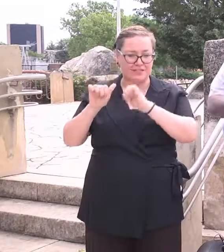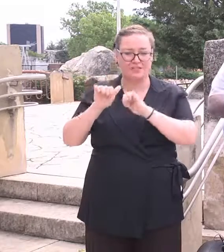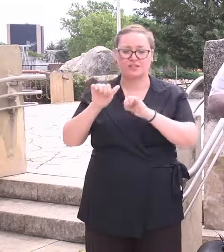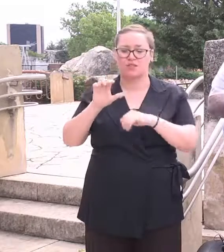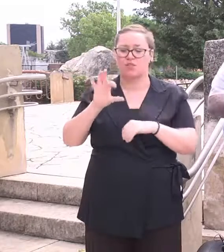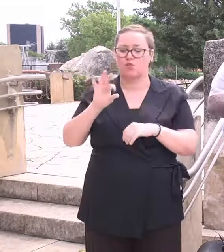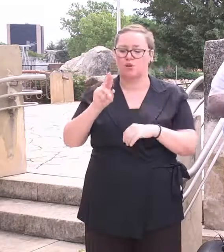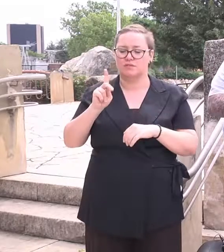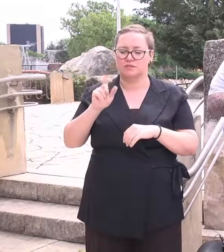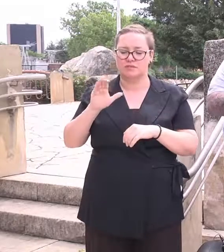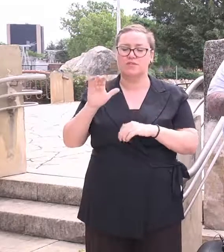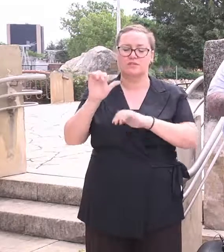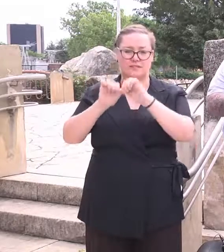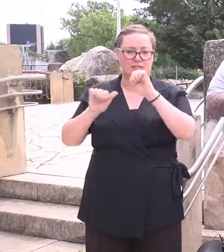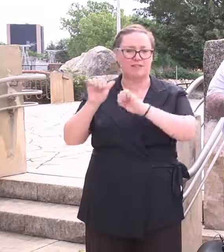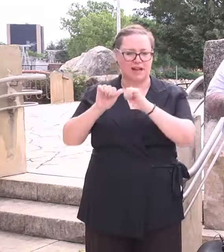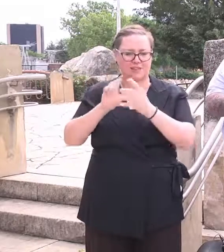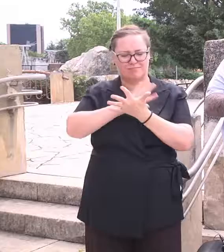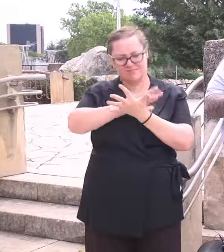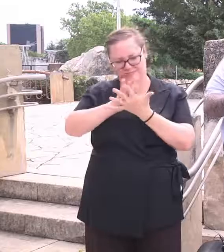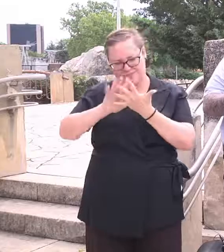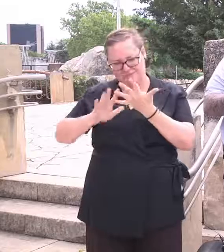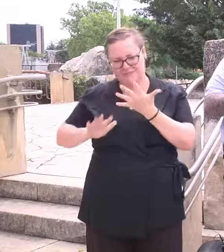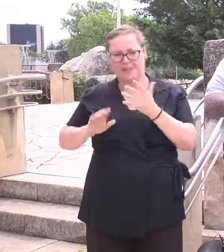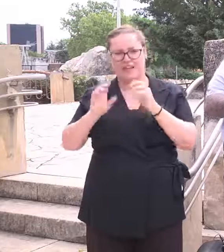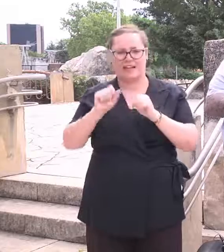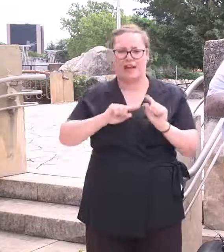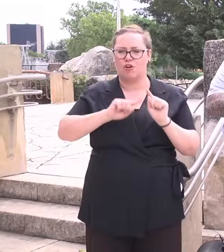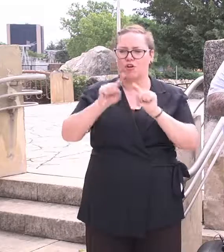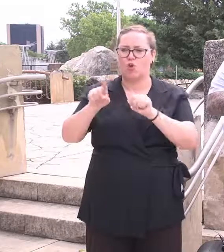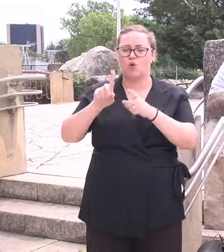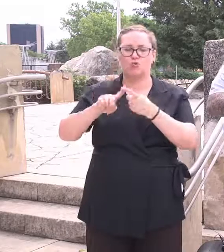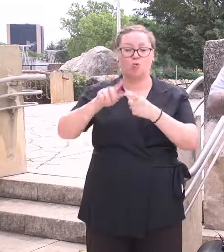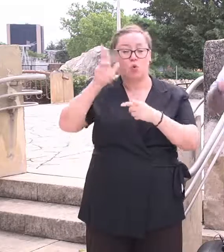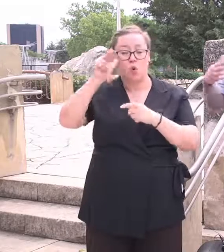going to be able to go out and go to our mounted unit we're going to go um the kids will be able